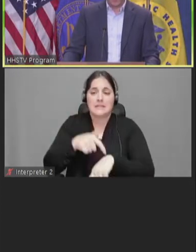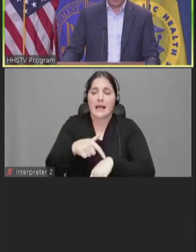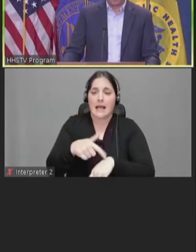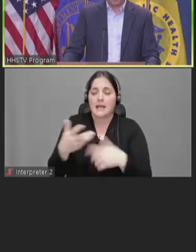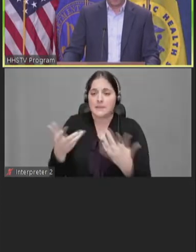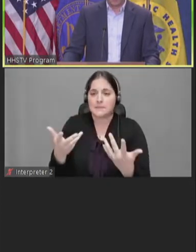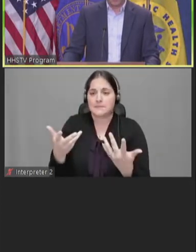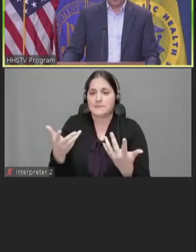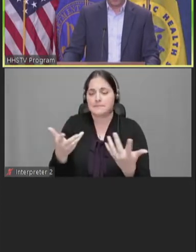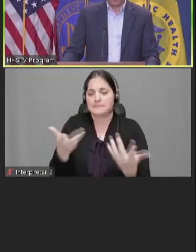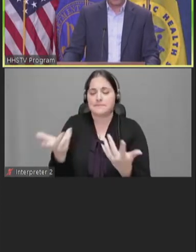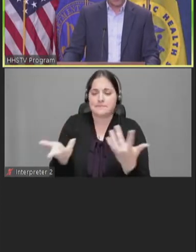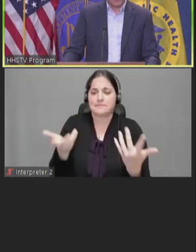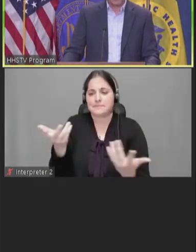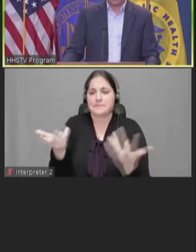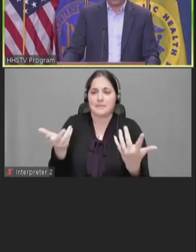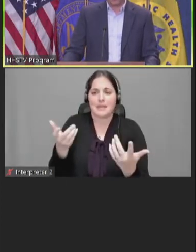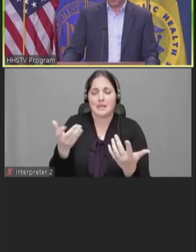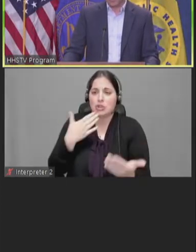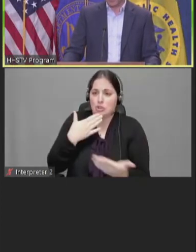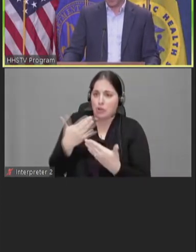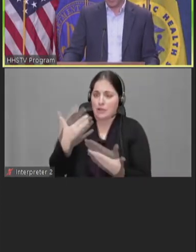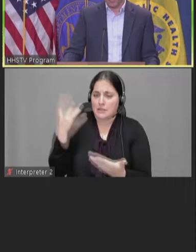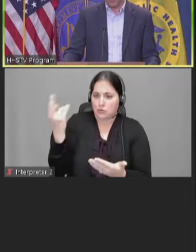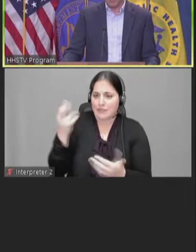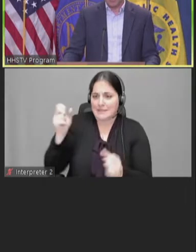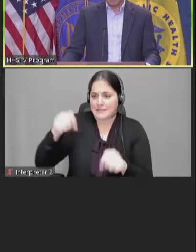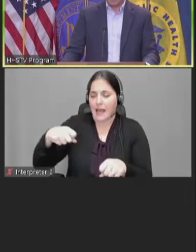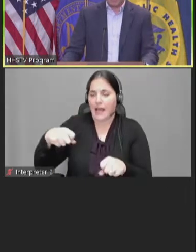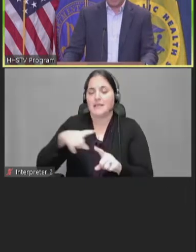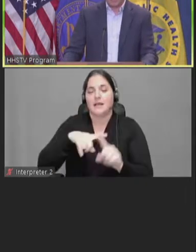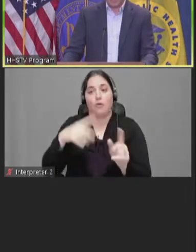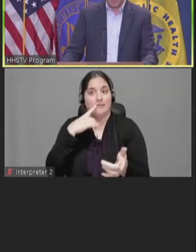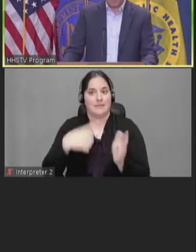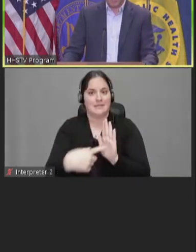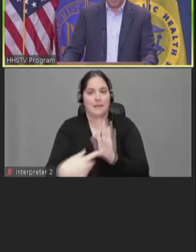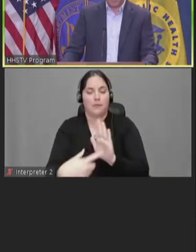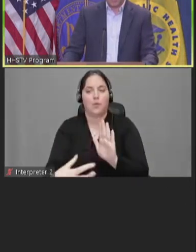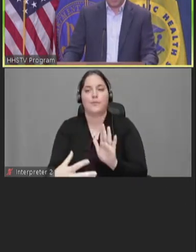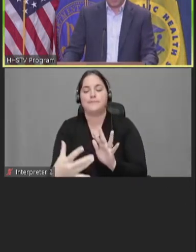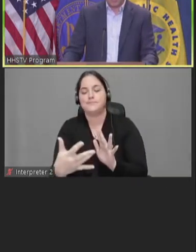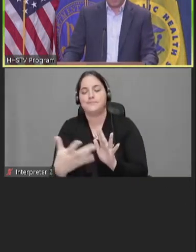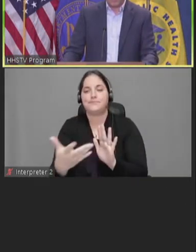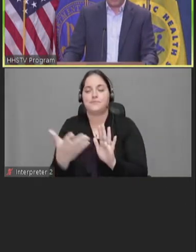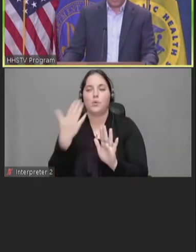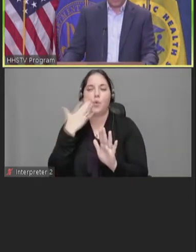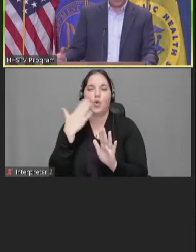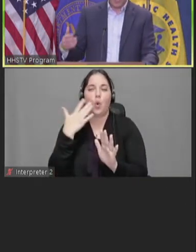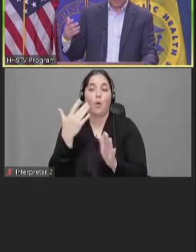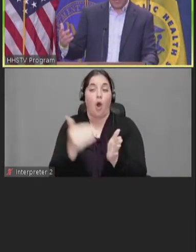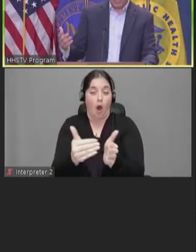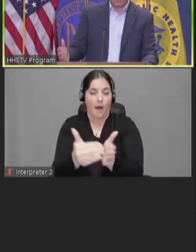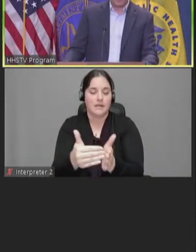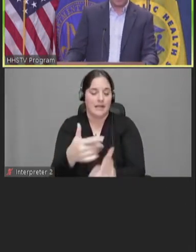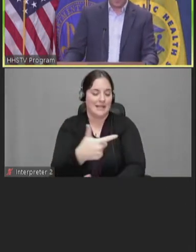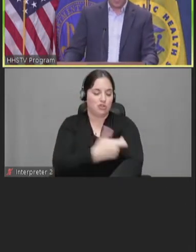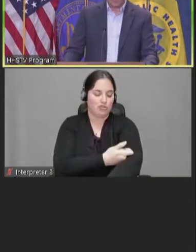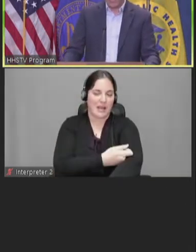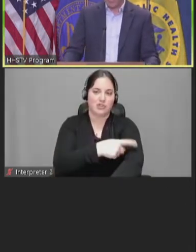with good reason. So, for instance, we know that often injection site pain is a common reaction